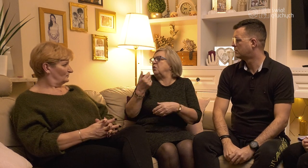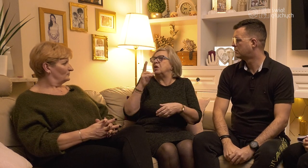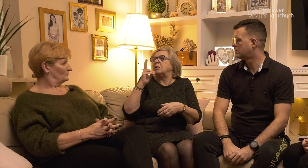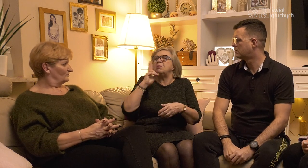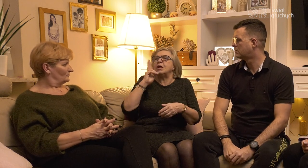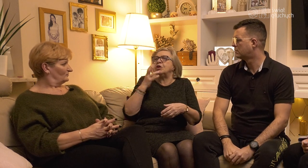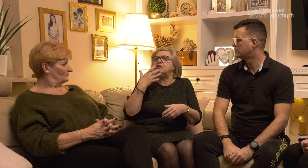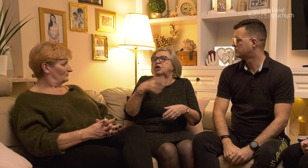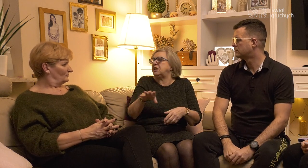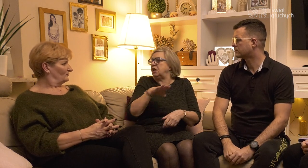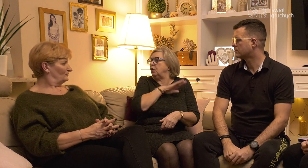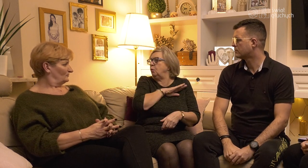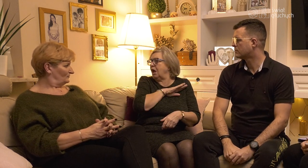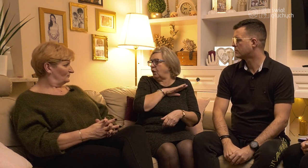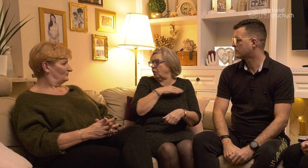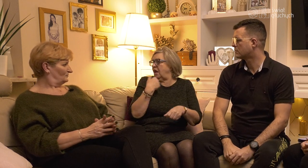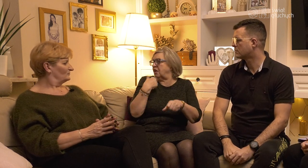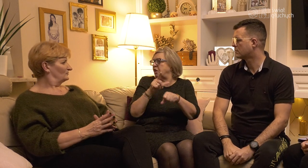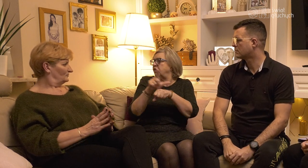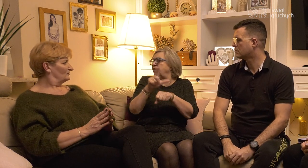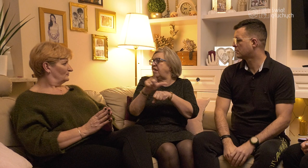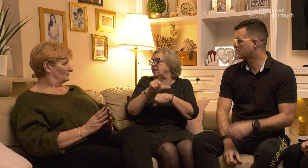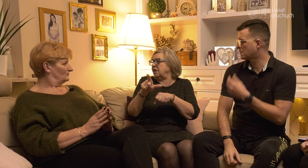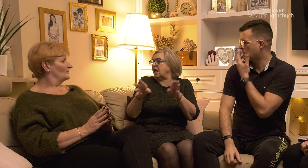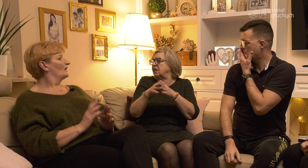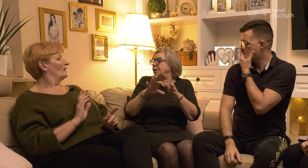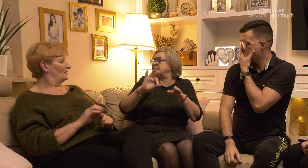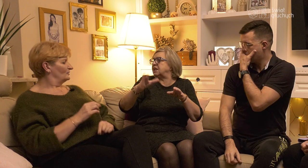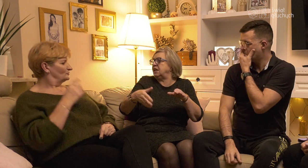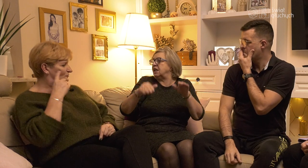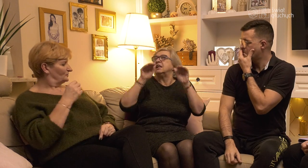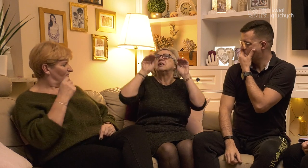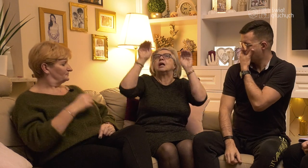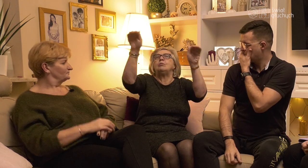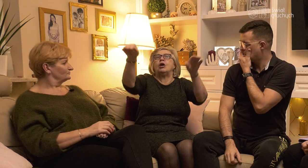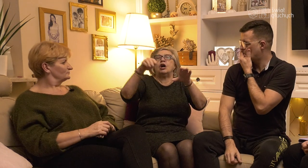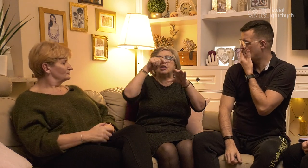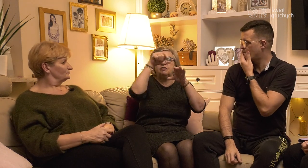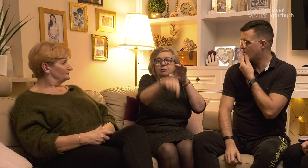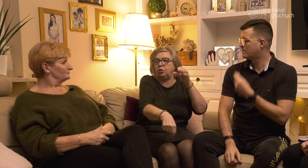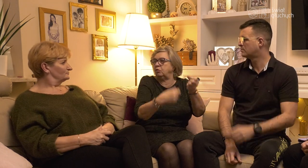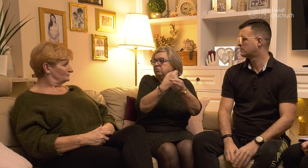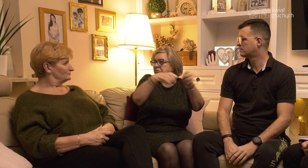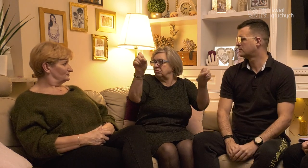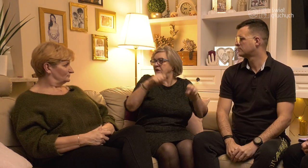Mom died early, I was 12 years old. And mom died as a result of the air bombing,